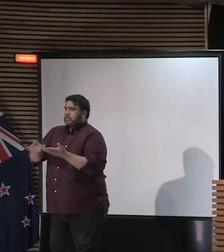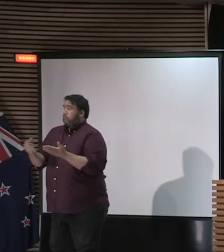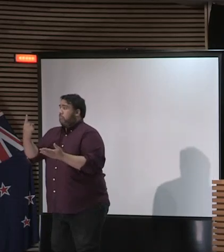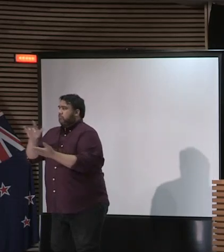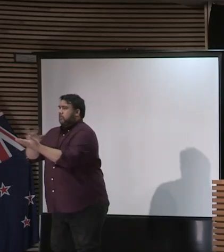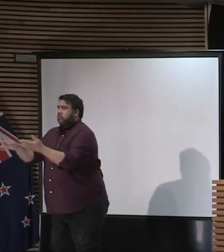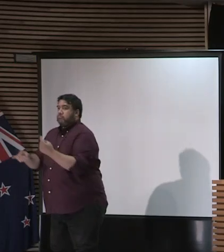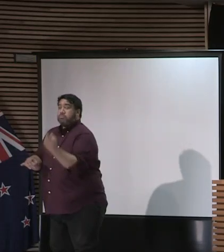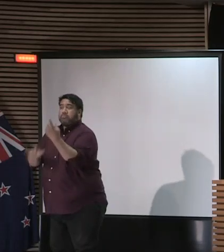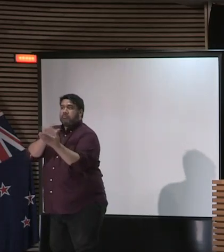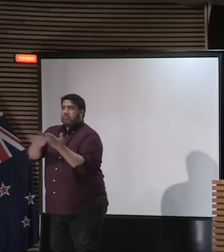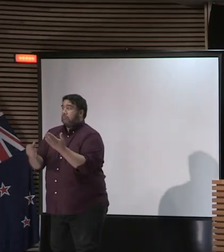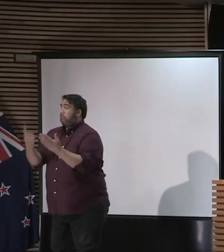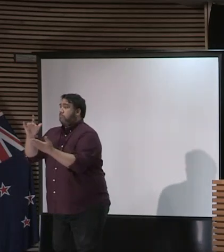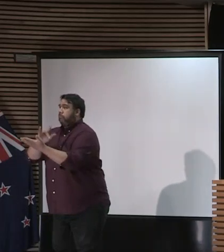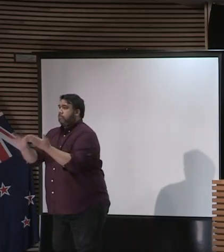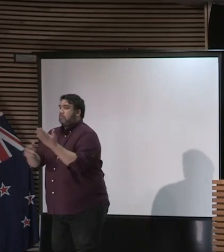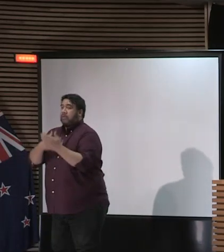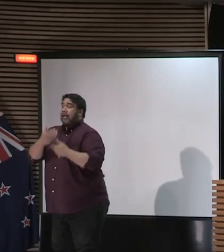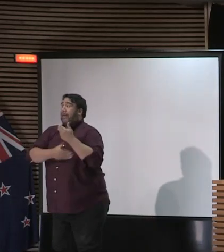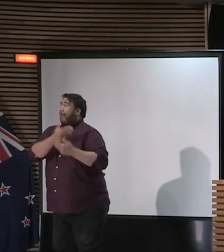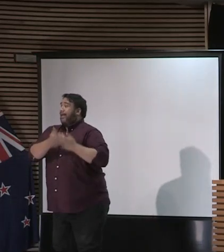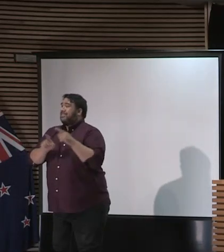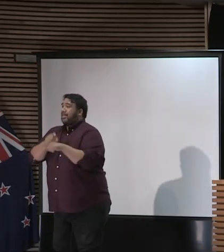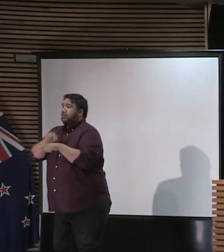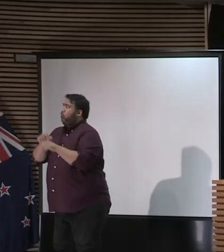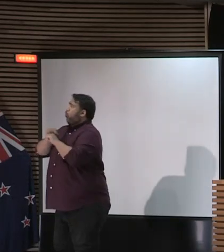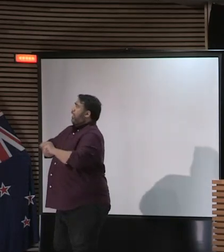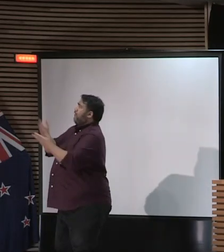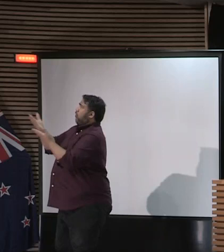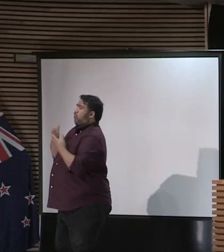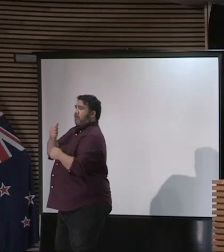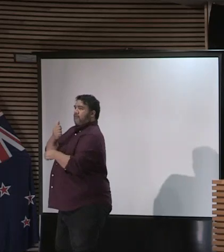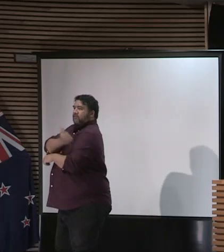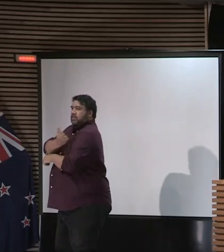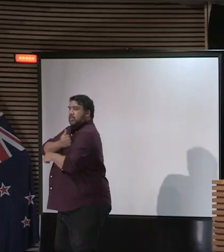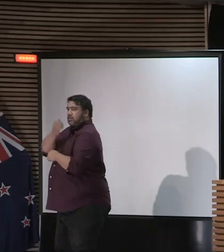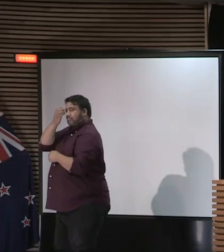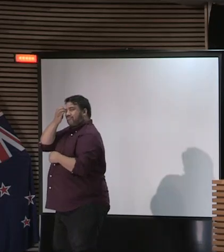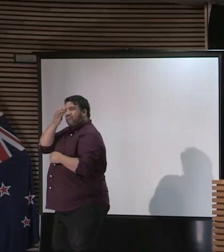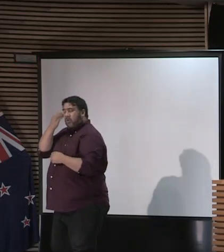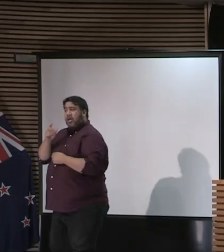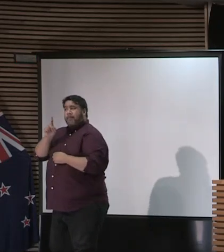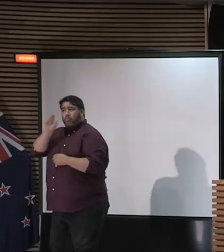and zero tolerance for cases. We will have to keep stamping COVID out until there is a